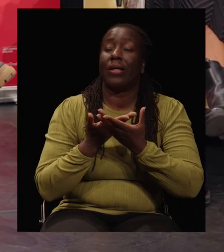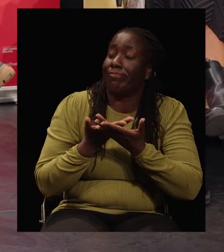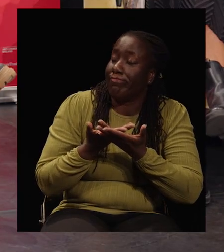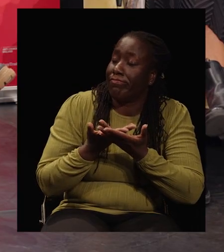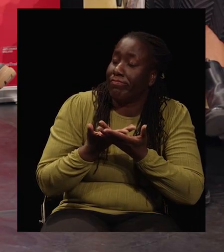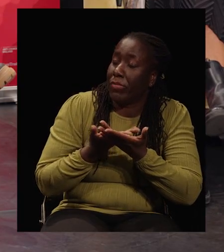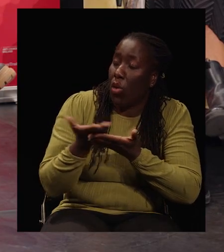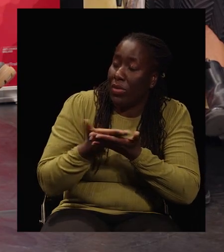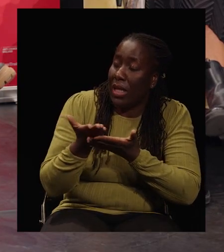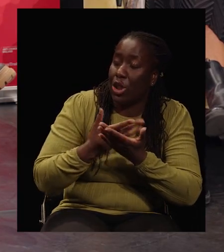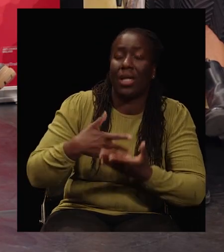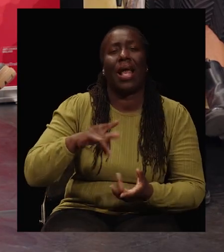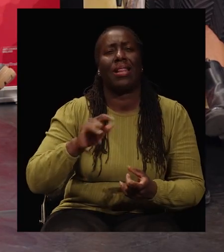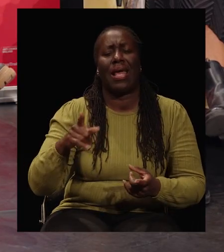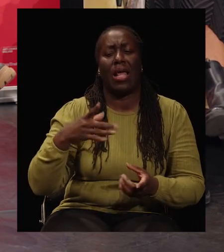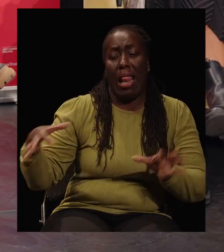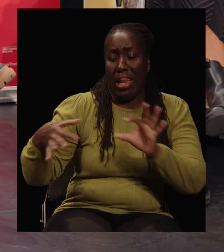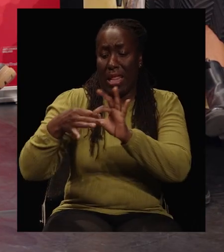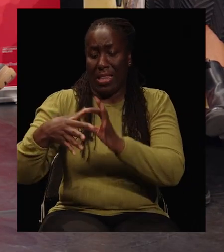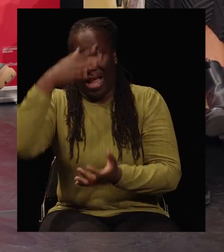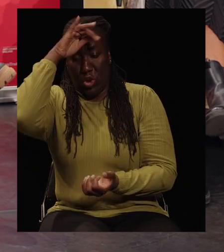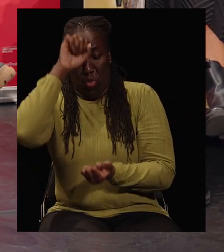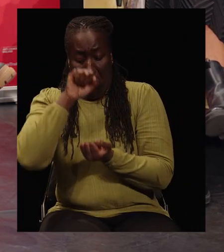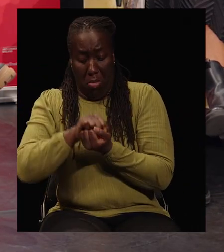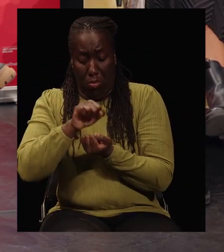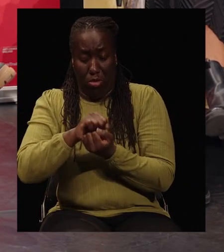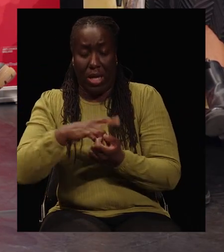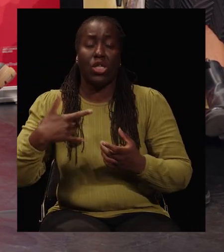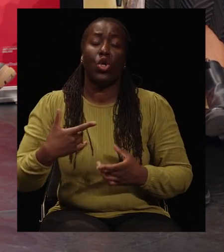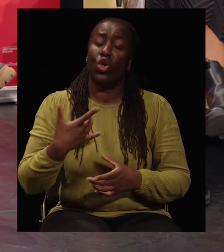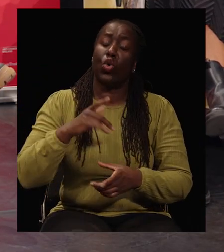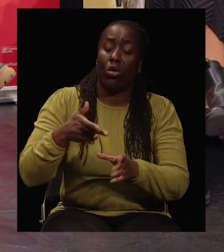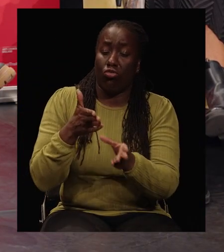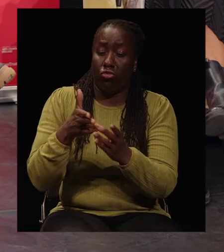which also relates to the archival context of kind of how you can be close to the practise.